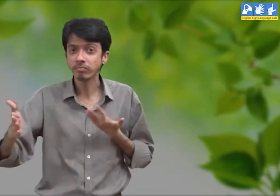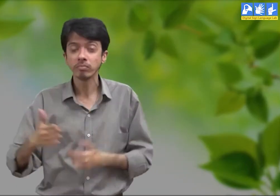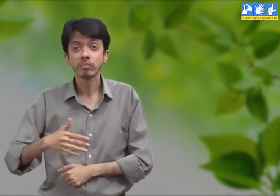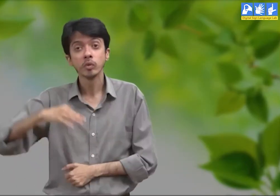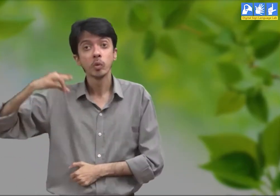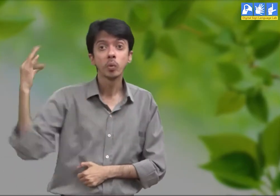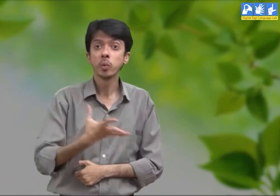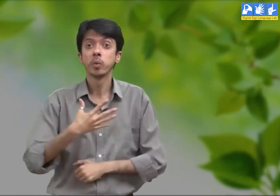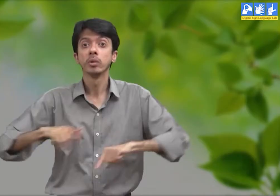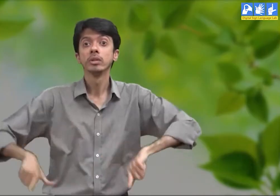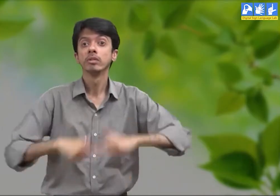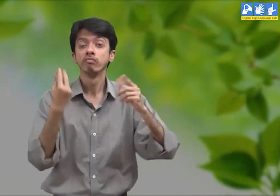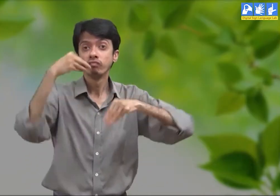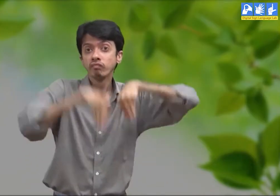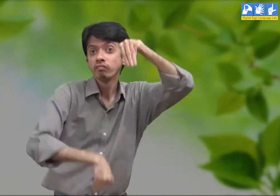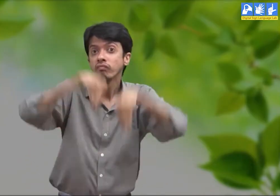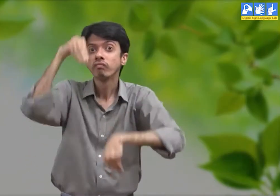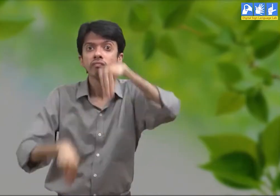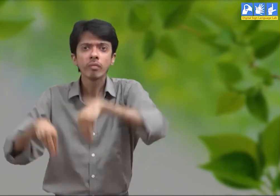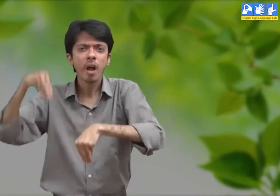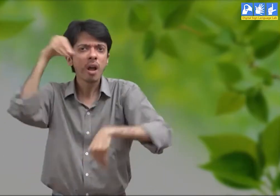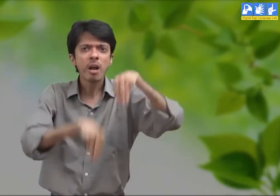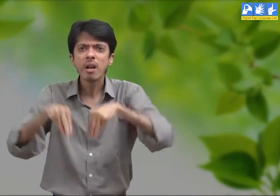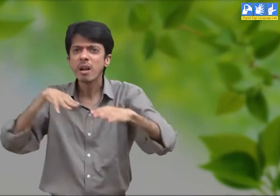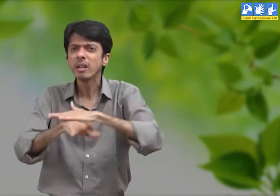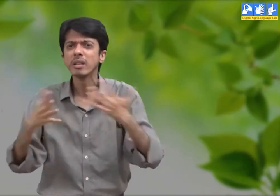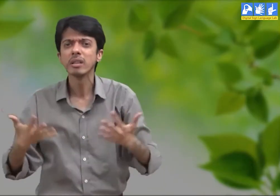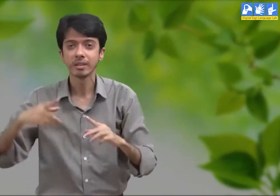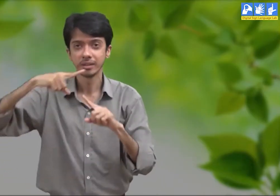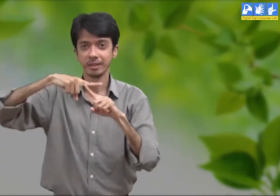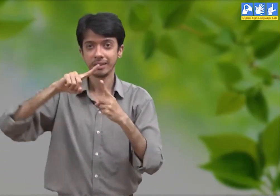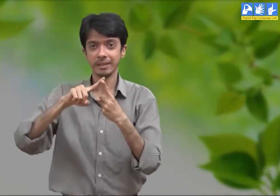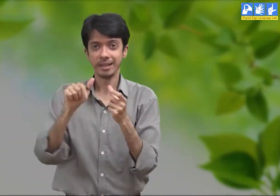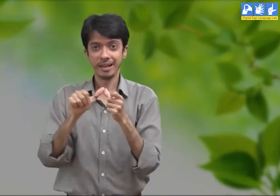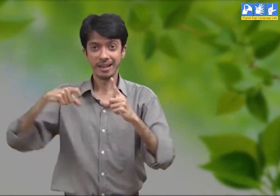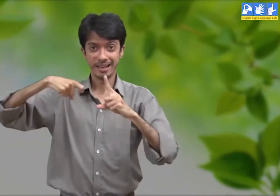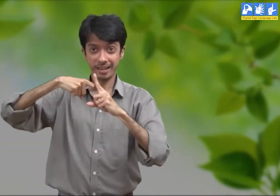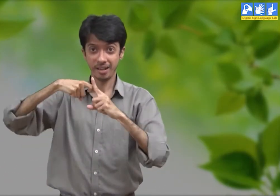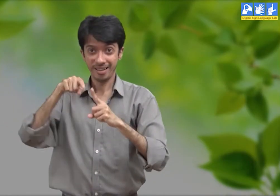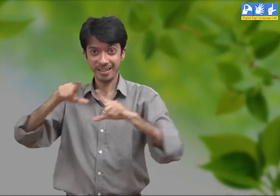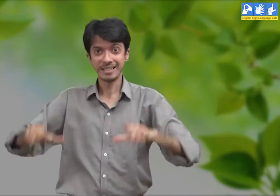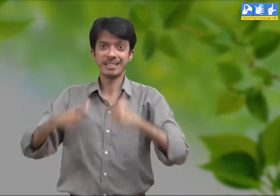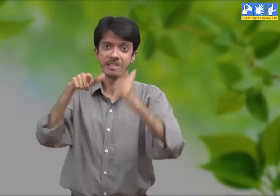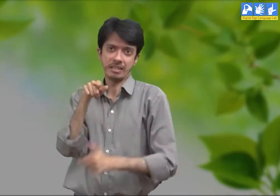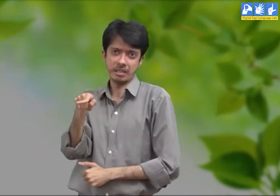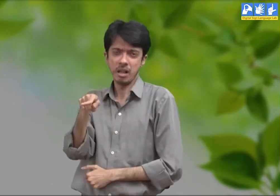when the government decided to replace the natural sal forest with the highly priced teak.